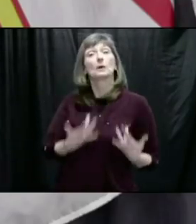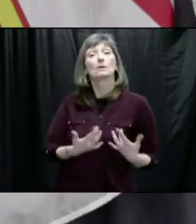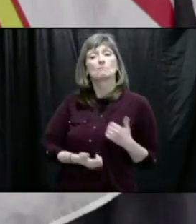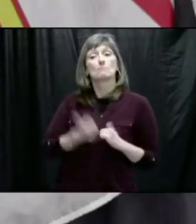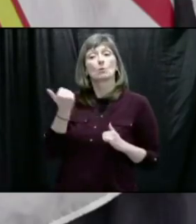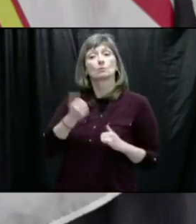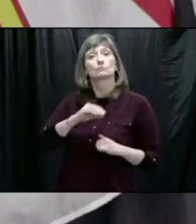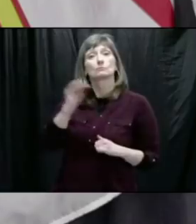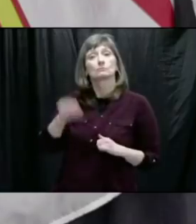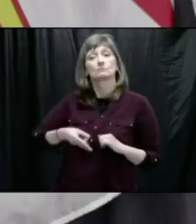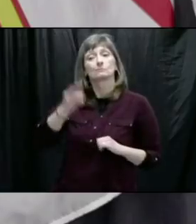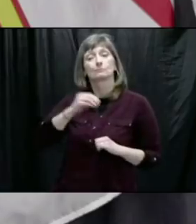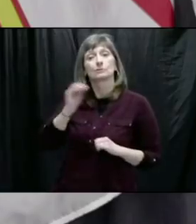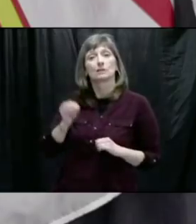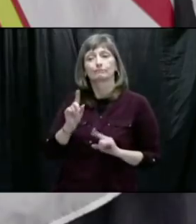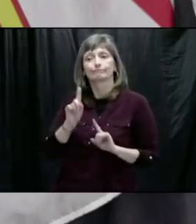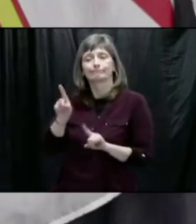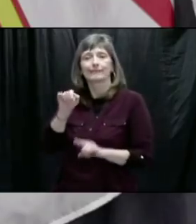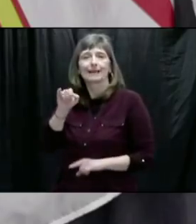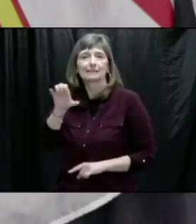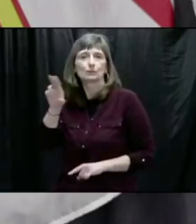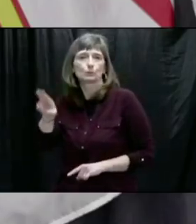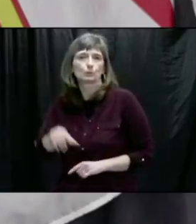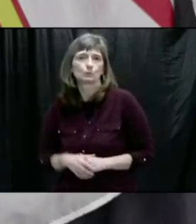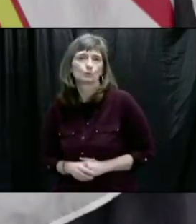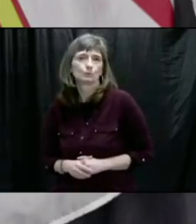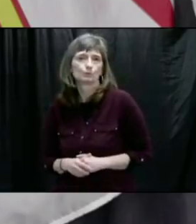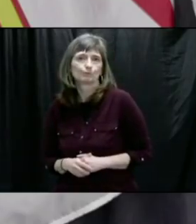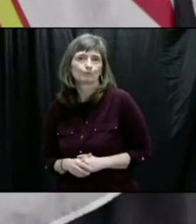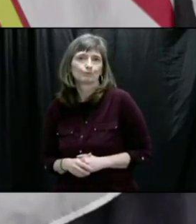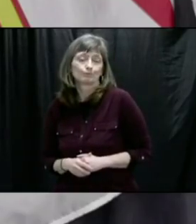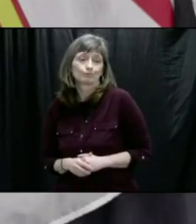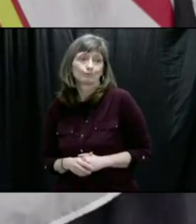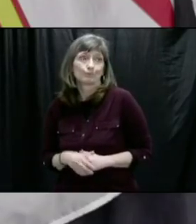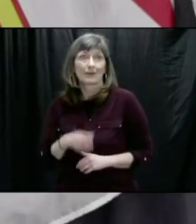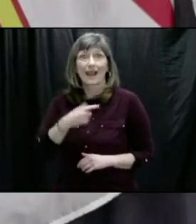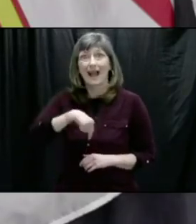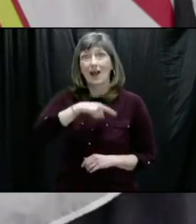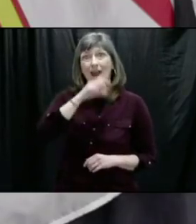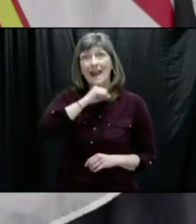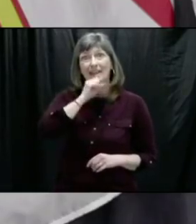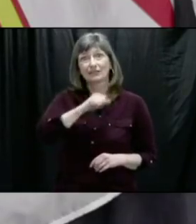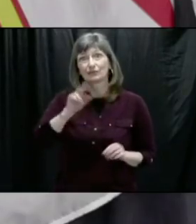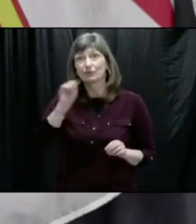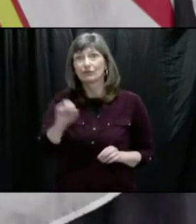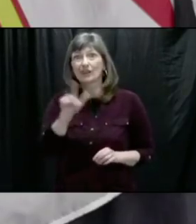WE ARE THOSE WHO END UP IN I.C.U. AND WHEN YOU LOOK AT OUR